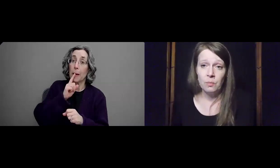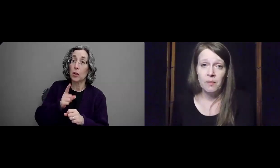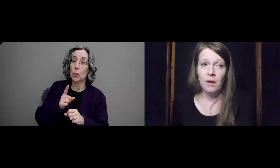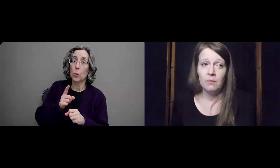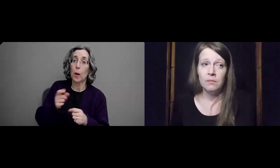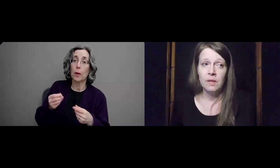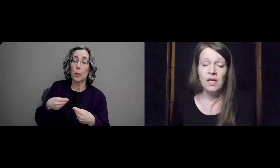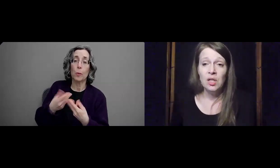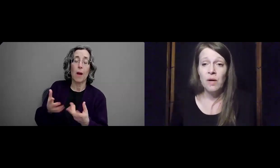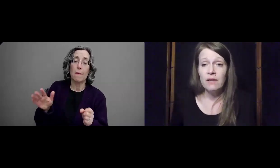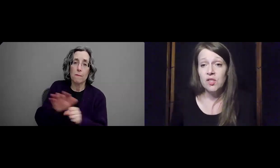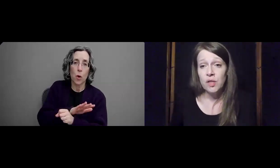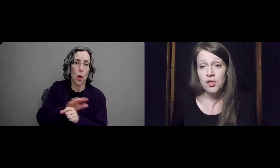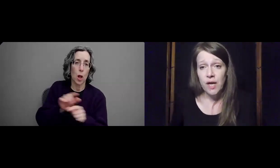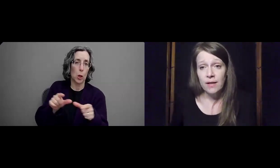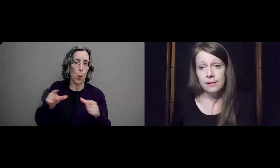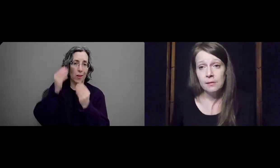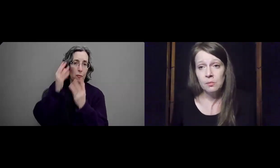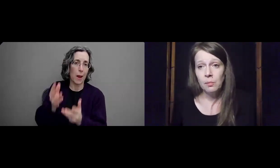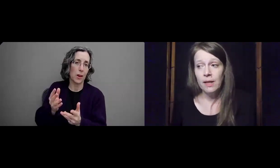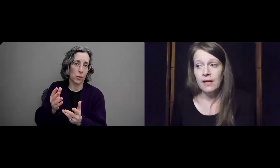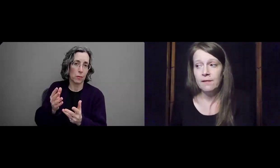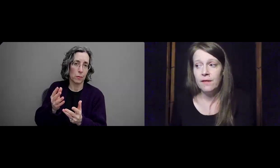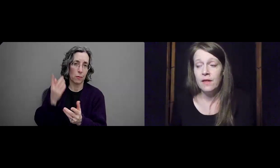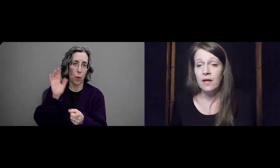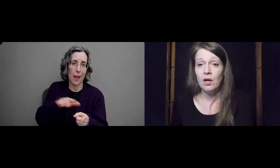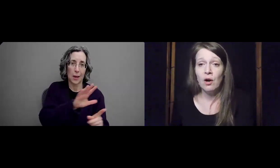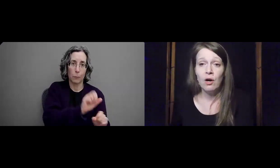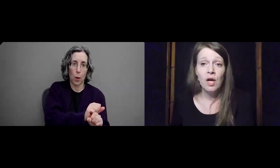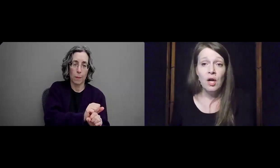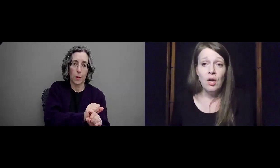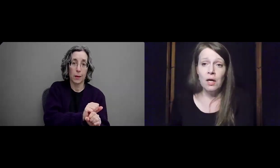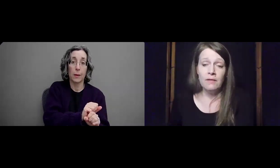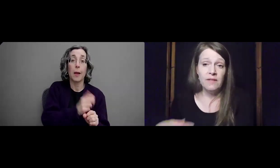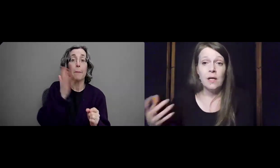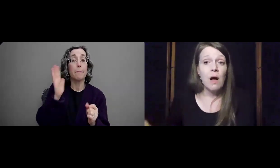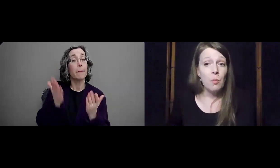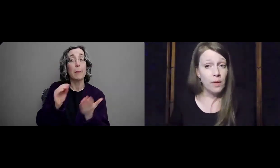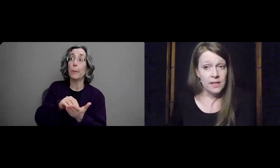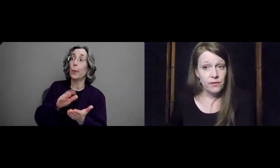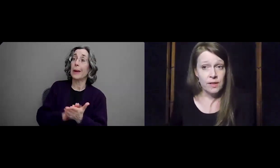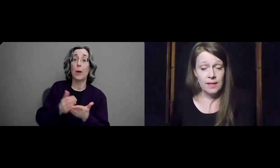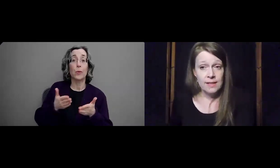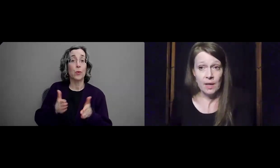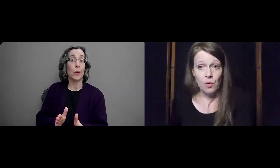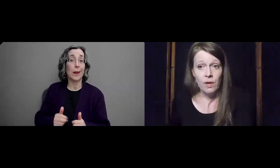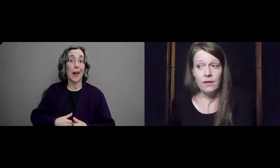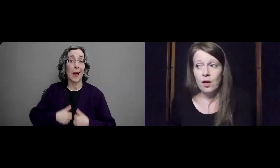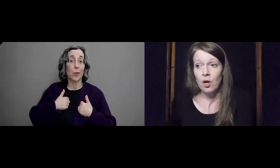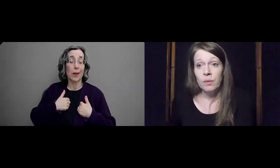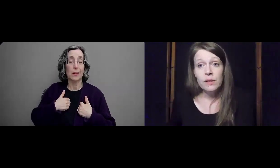information about the actual location for your assignment as possible. You might give a